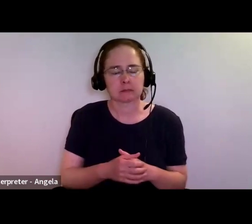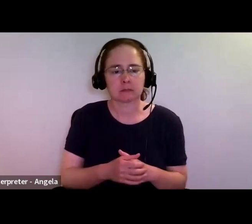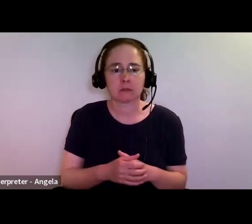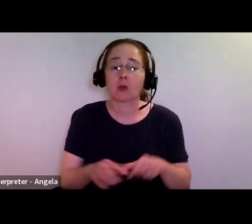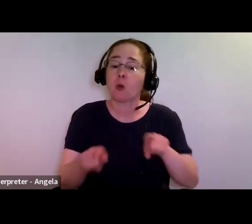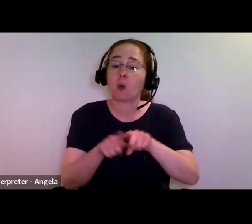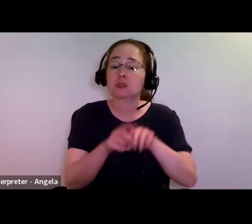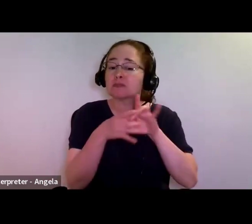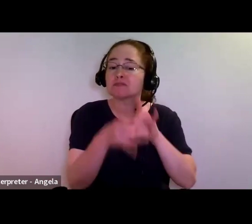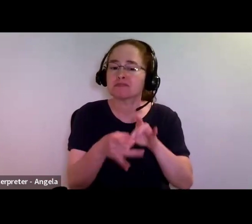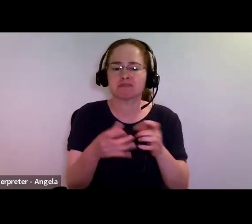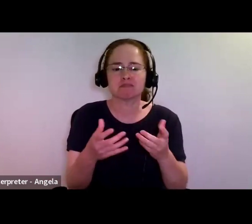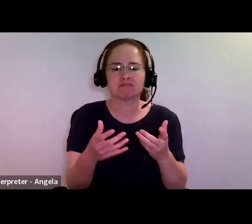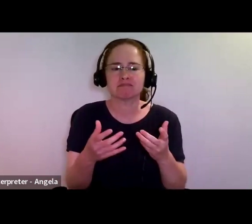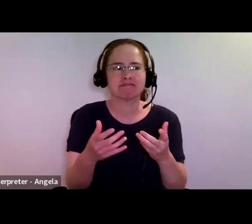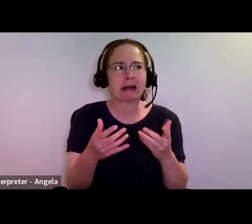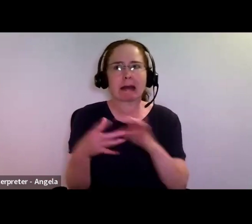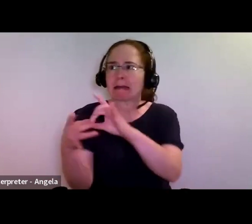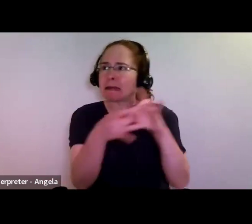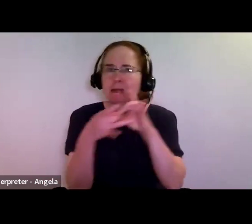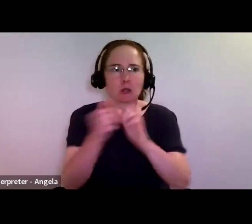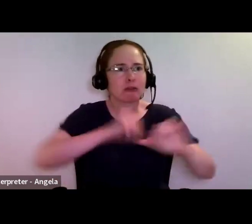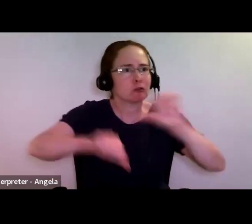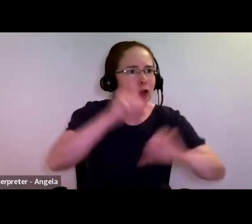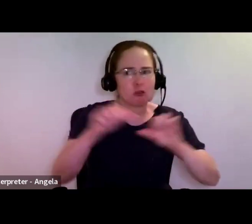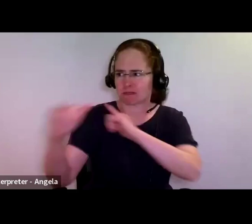of getting connected to like minded people so they can use